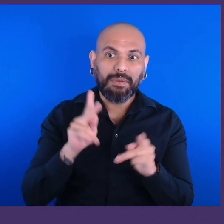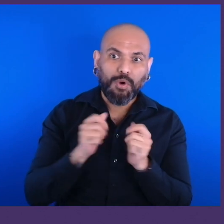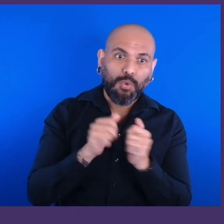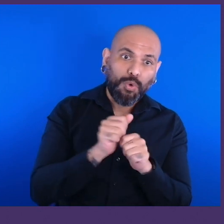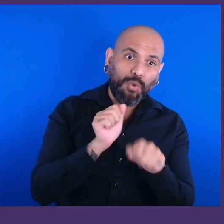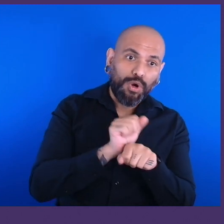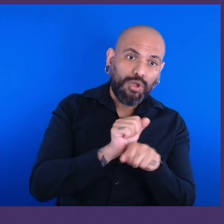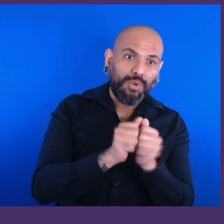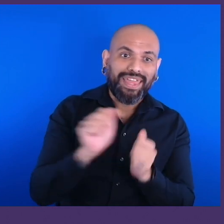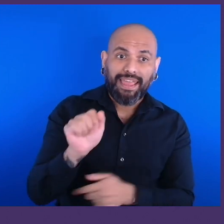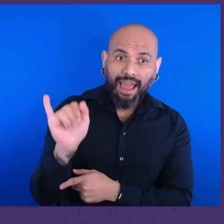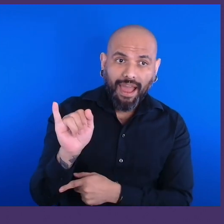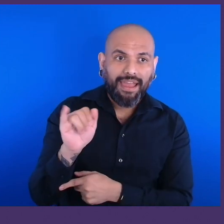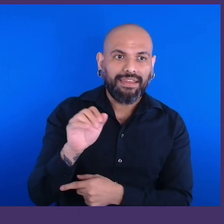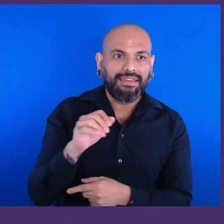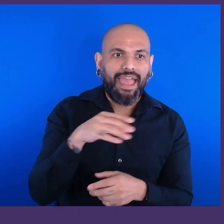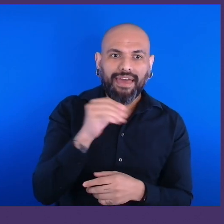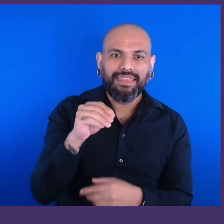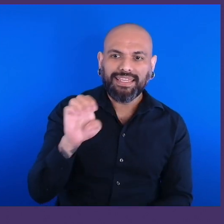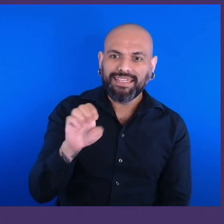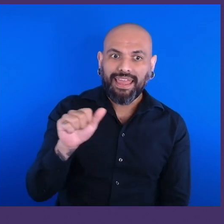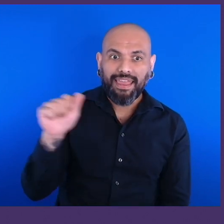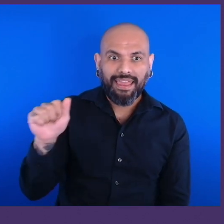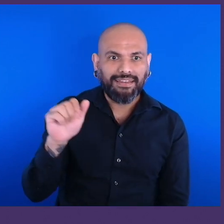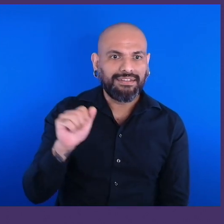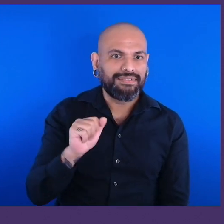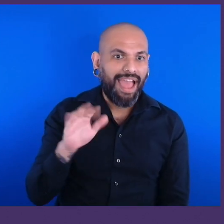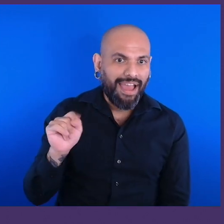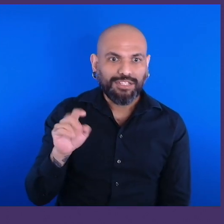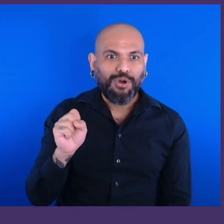Great breaking news, so thanks for that.